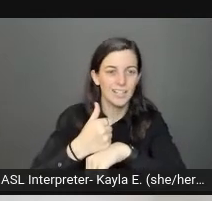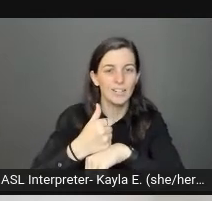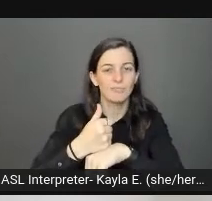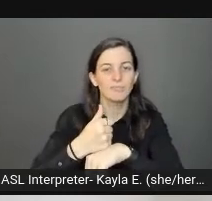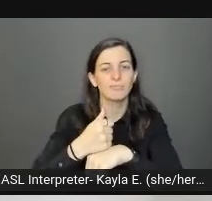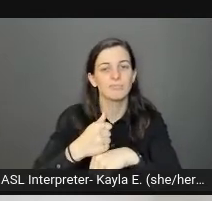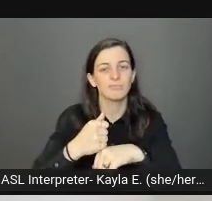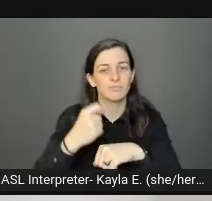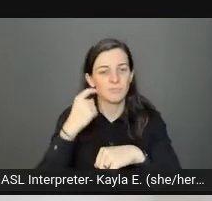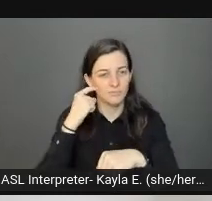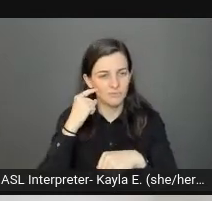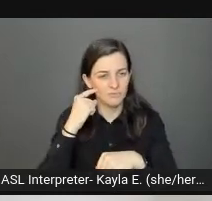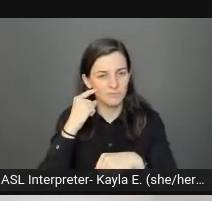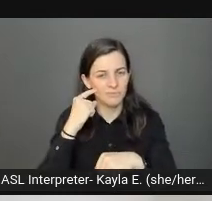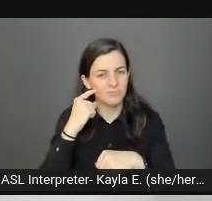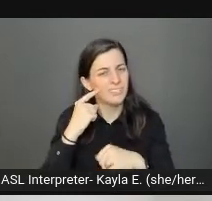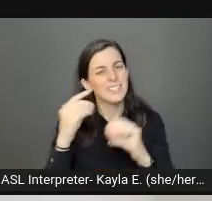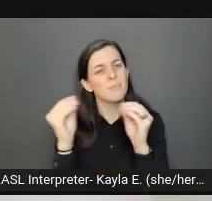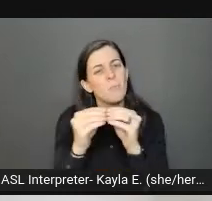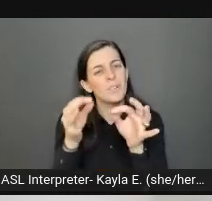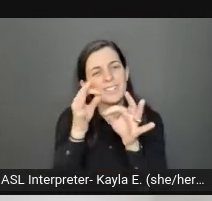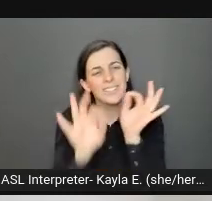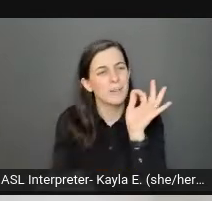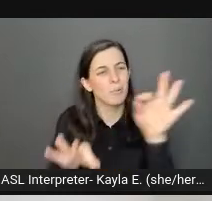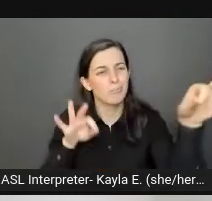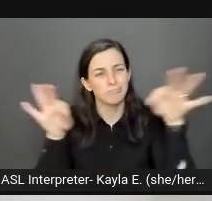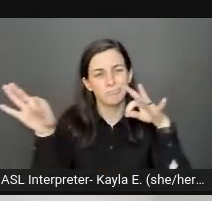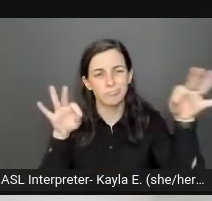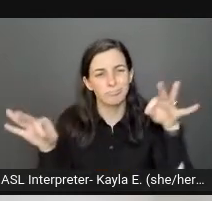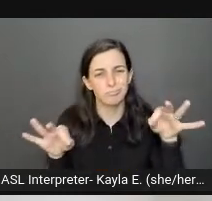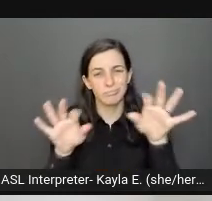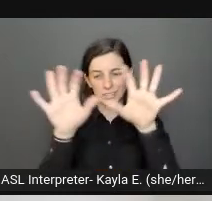in a much more simplified way so that you can understand,